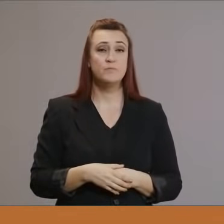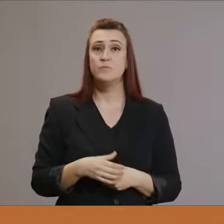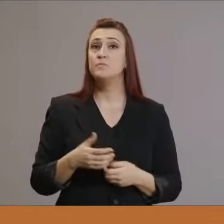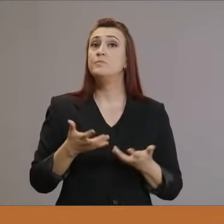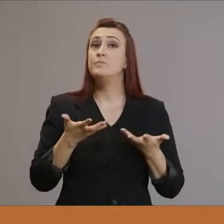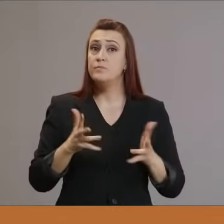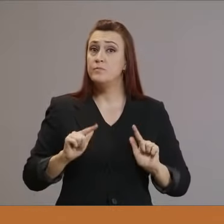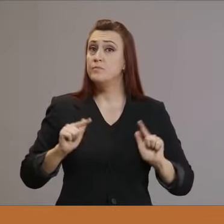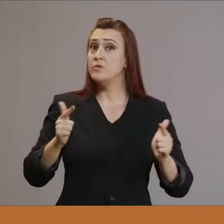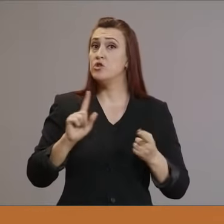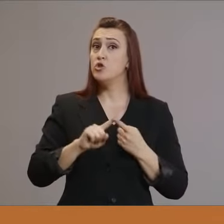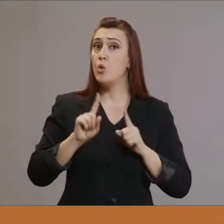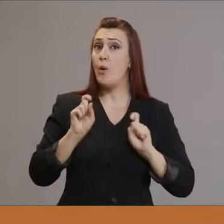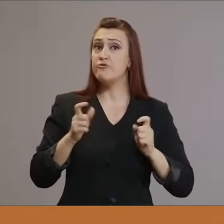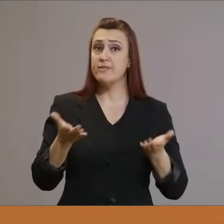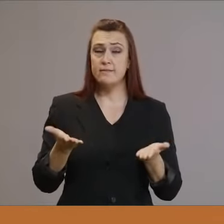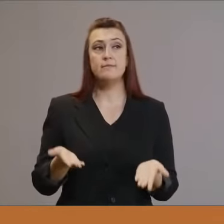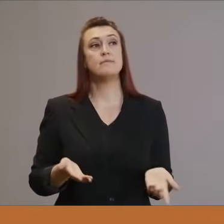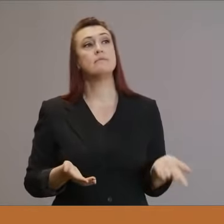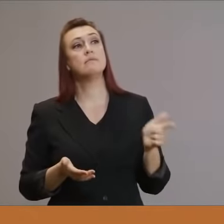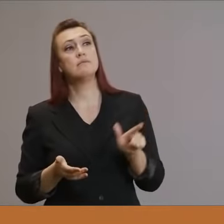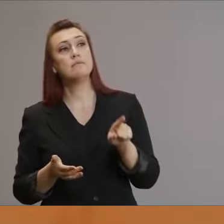BILLY. GOVERNOR, THANK YOU. I HEART RADIO.